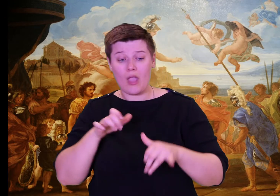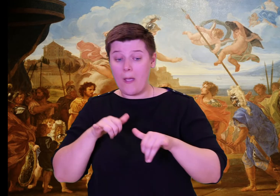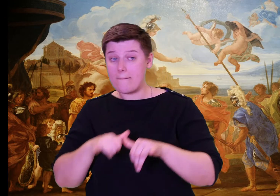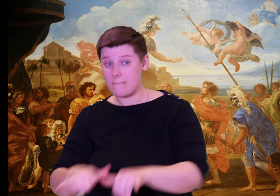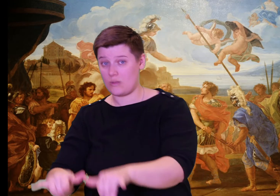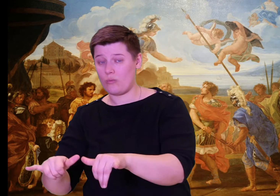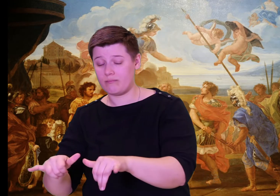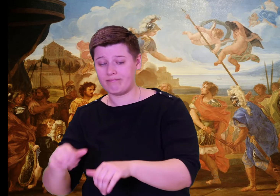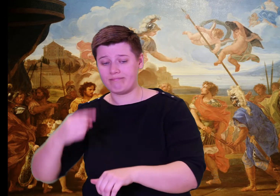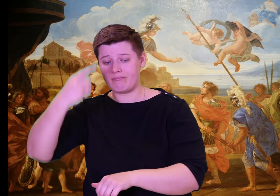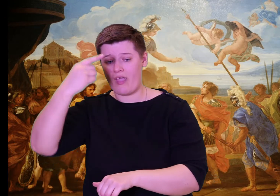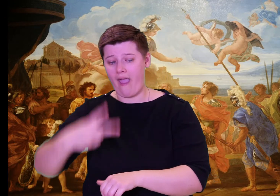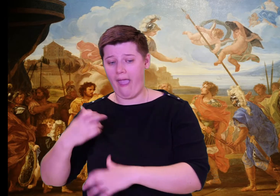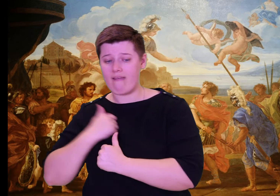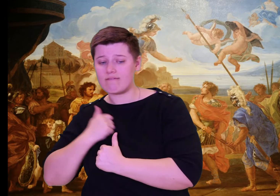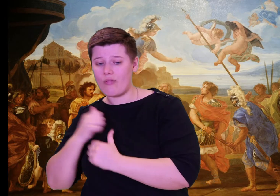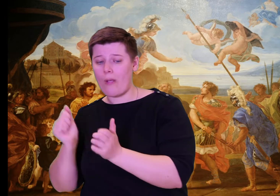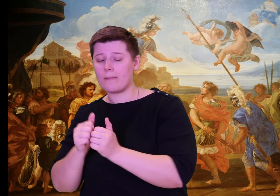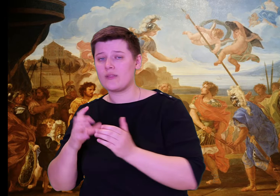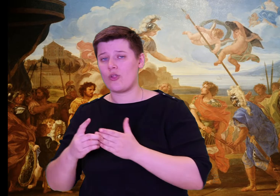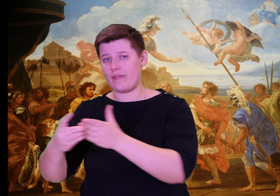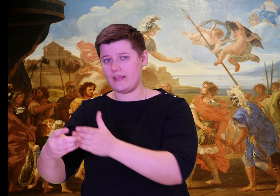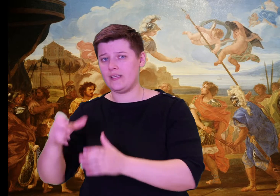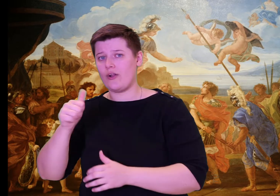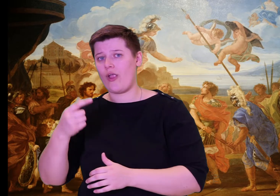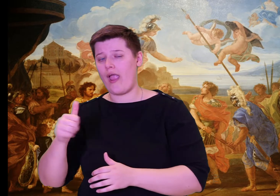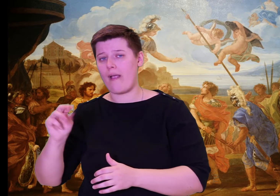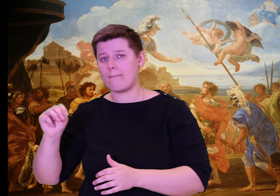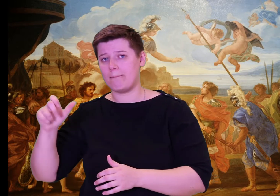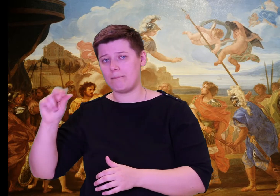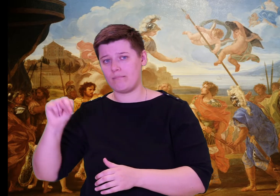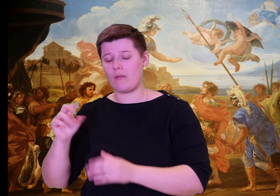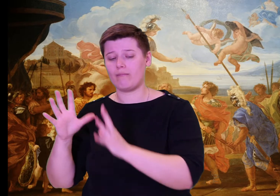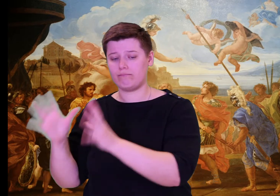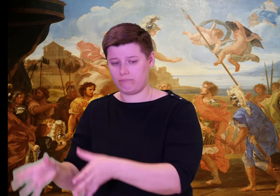since Zeus meant us harm.